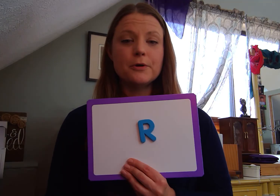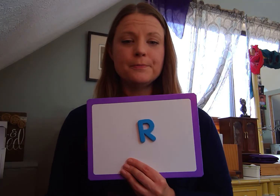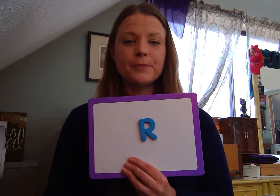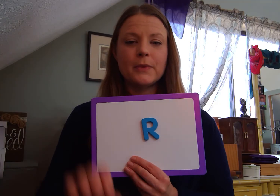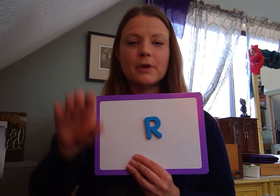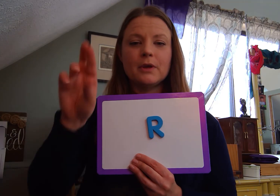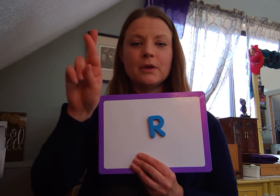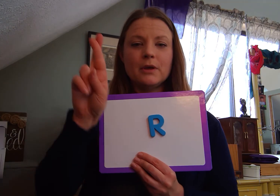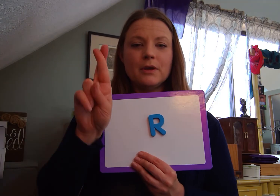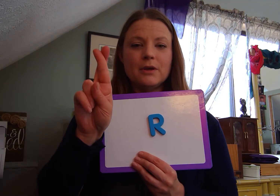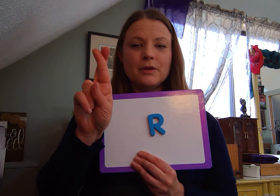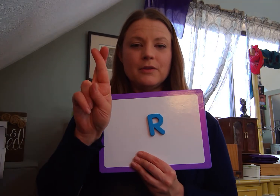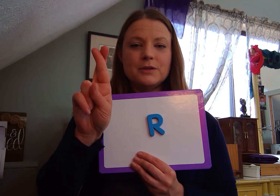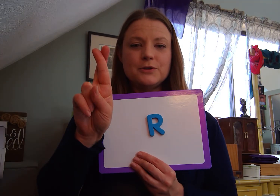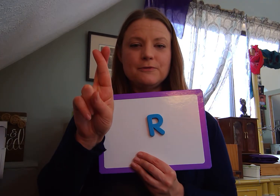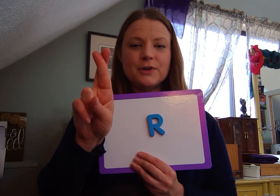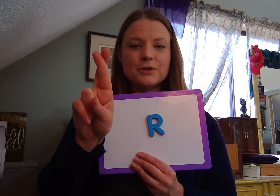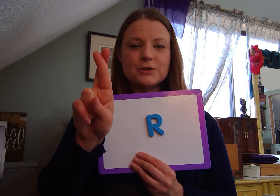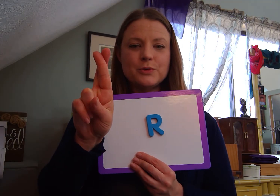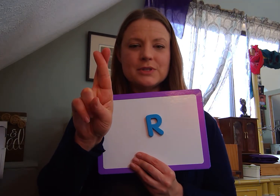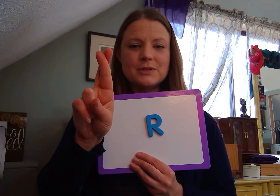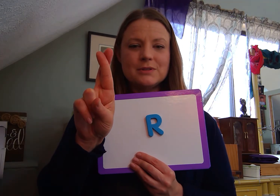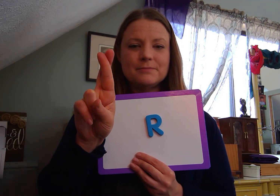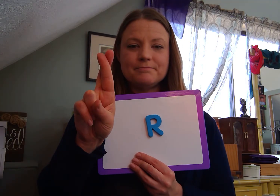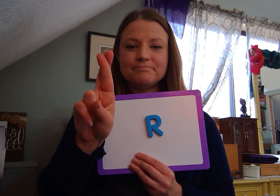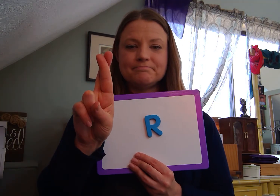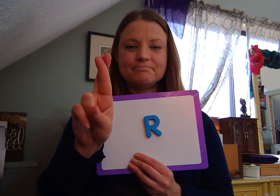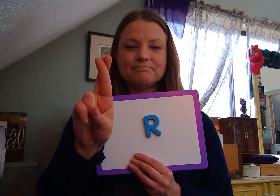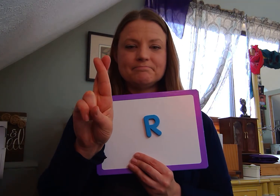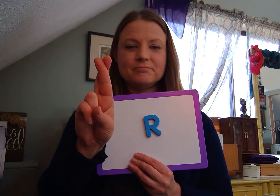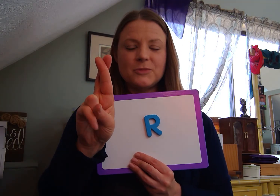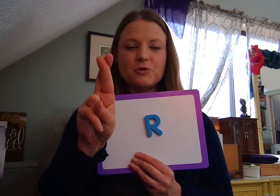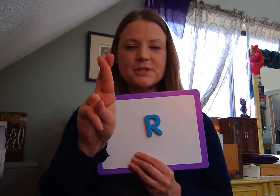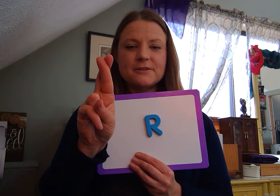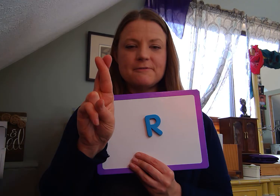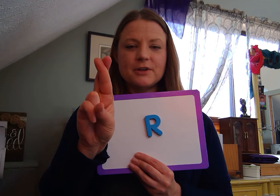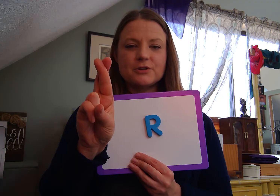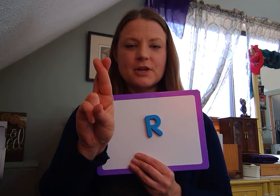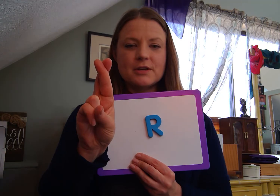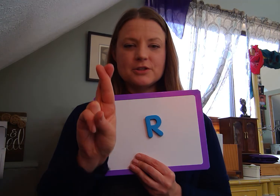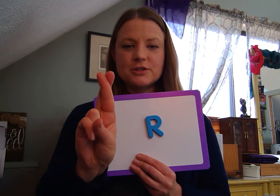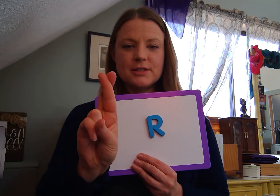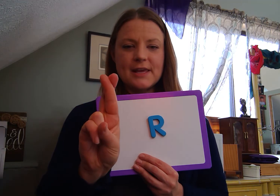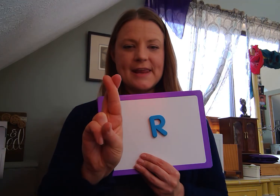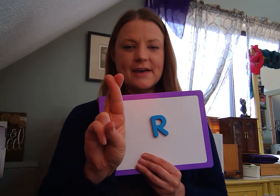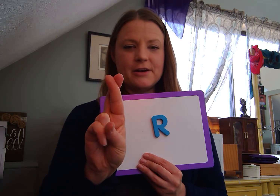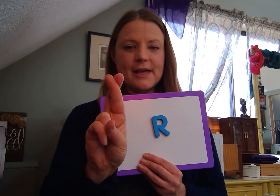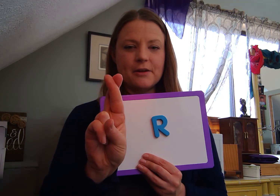"R" these two fingers twist and the rest of the fingers kind of just stay down and out